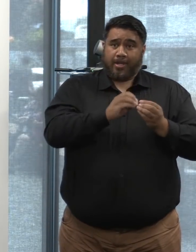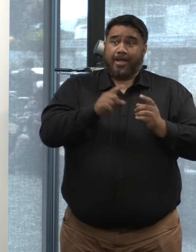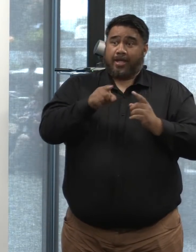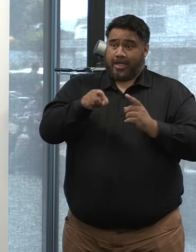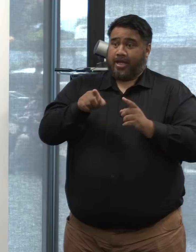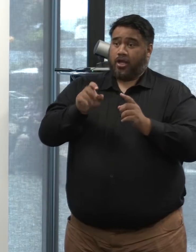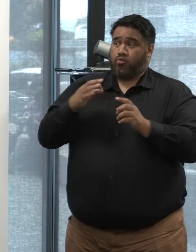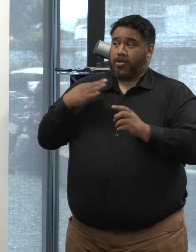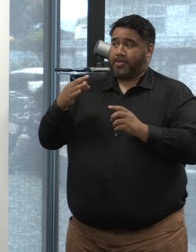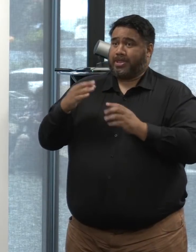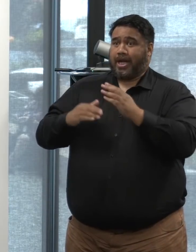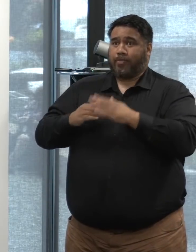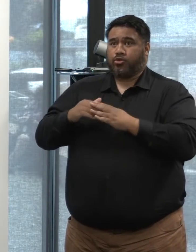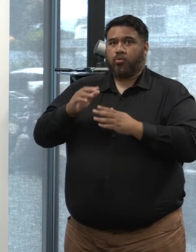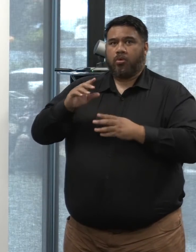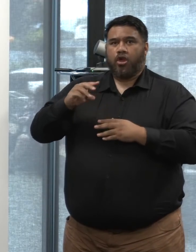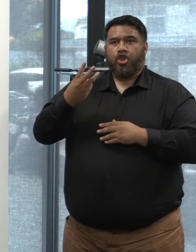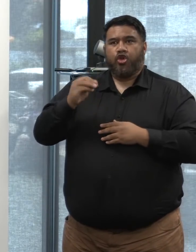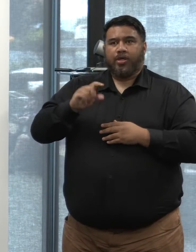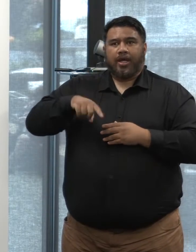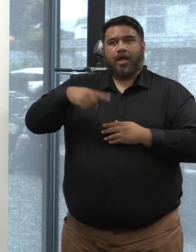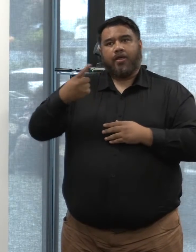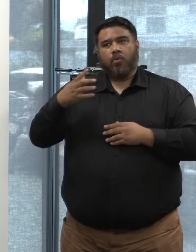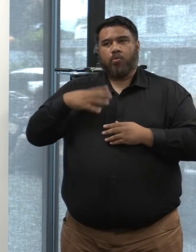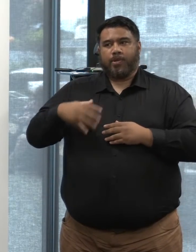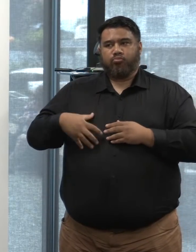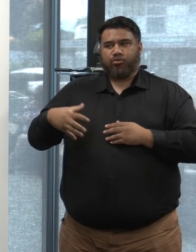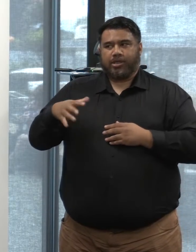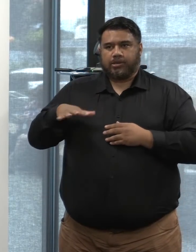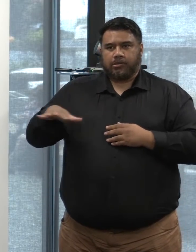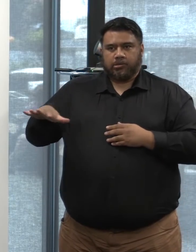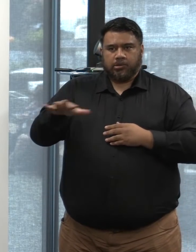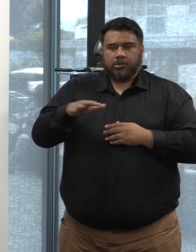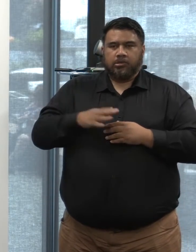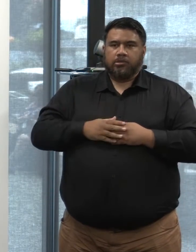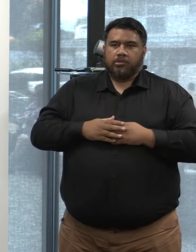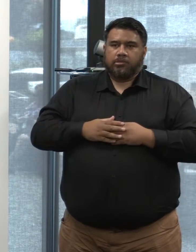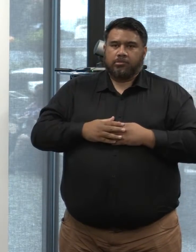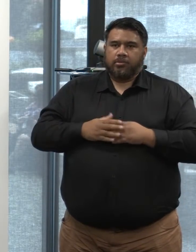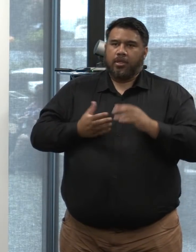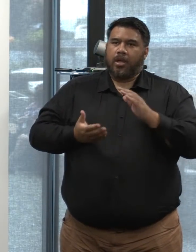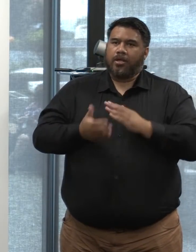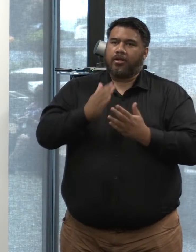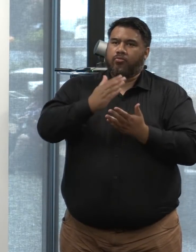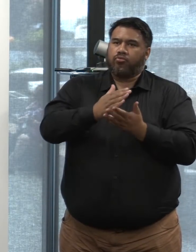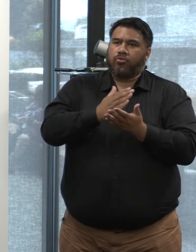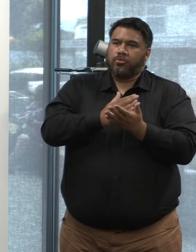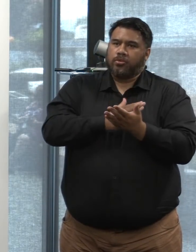important! The same lawyer representing her